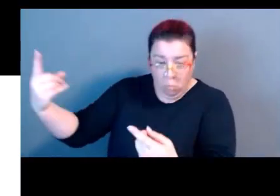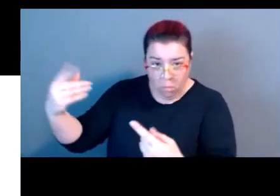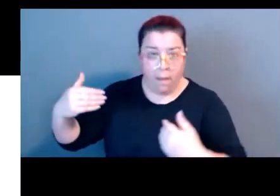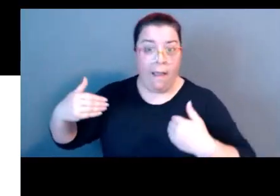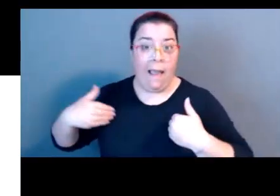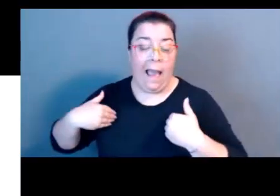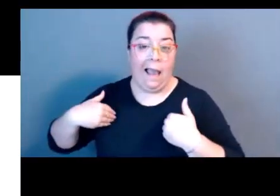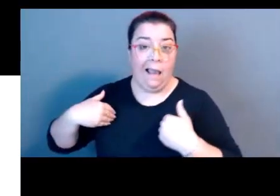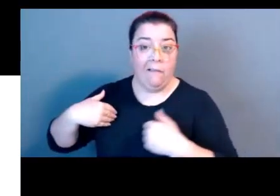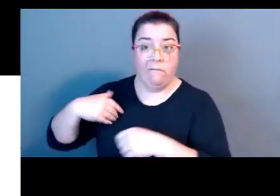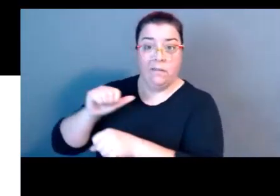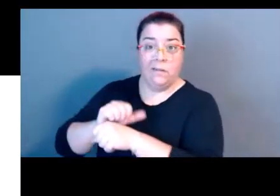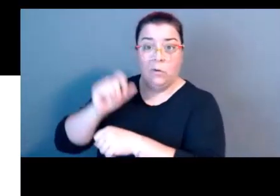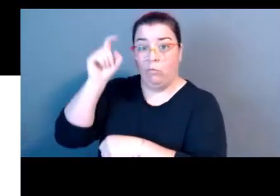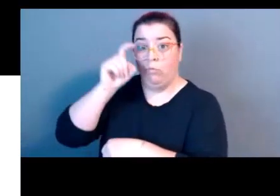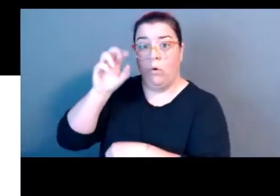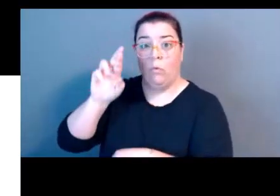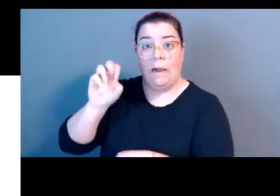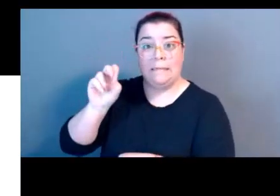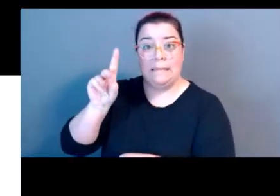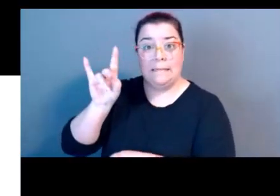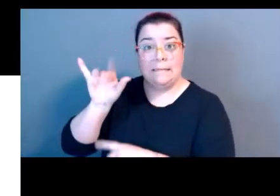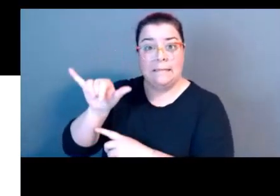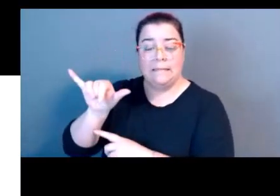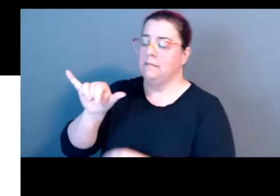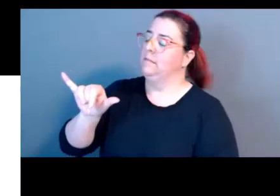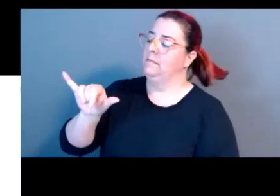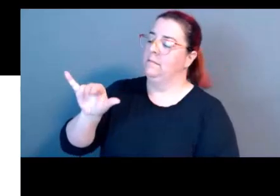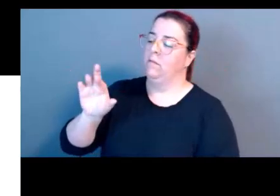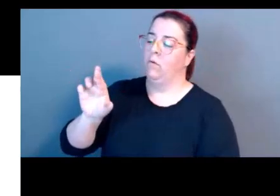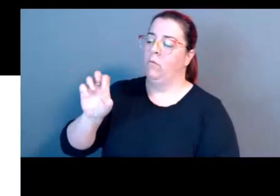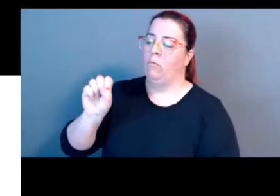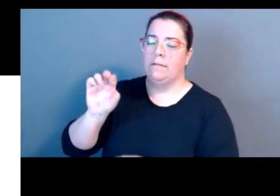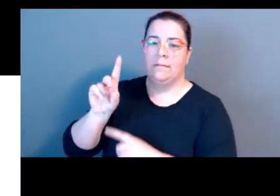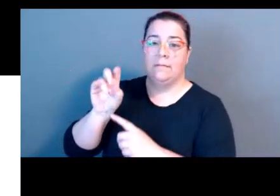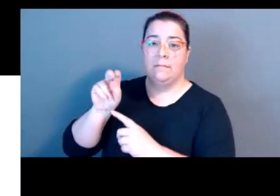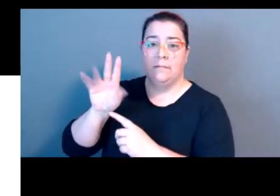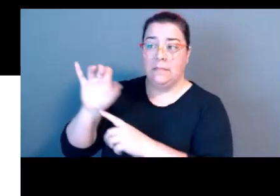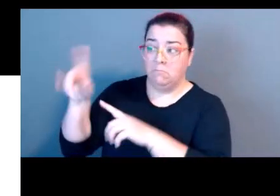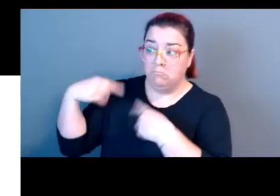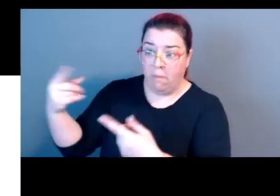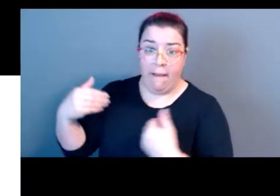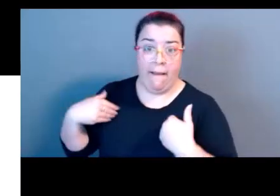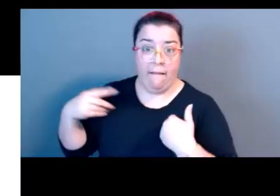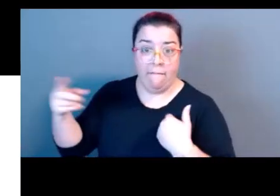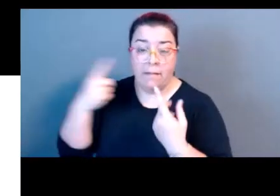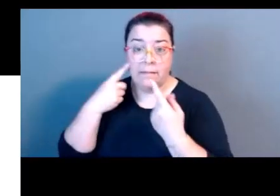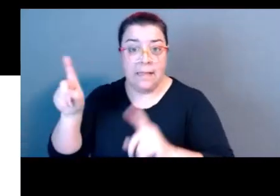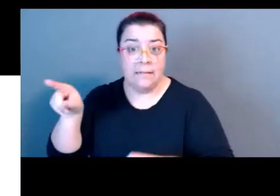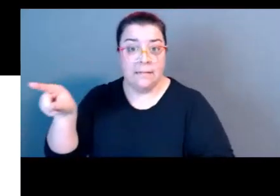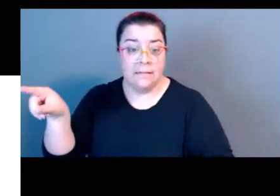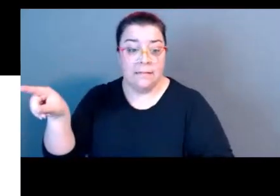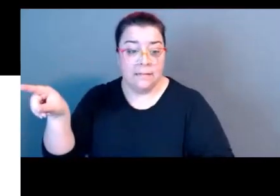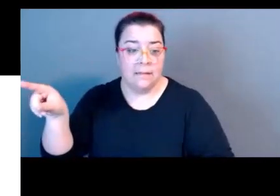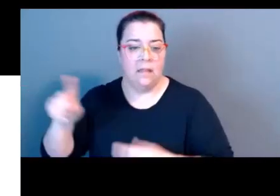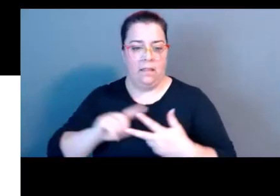So this is out of five. And finally, a reasonable budget, which Caroline is going to talk to you about